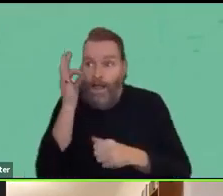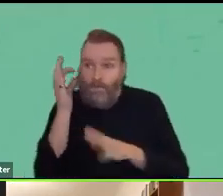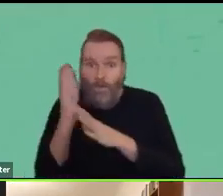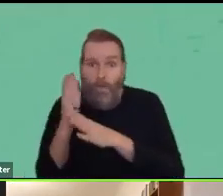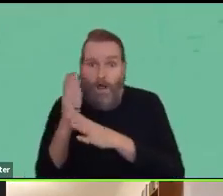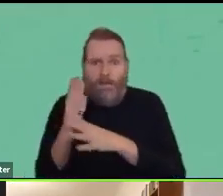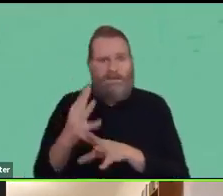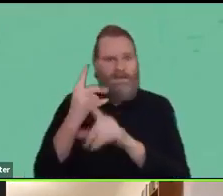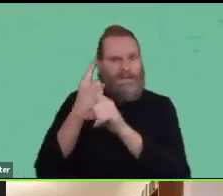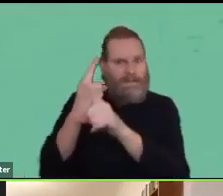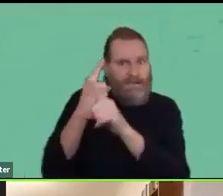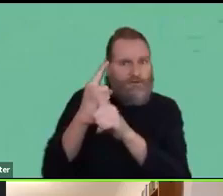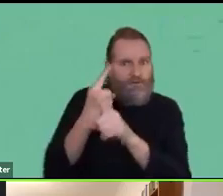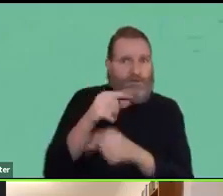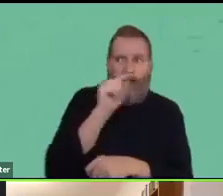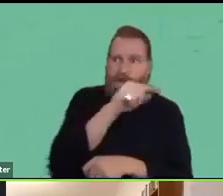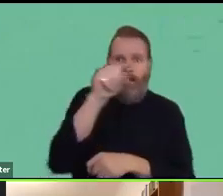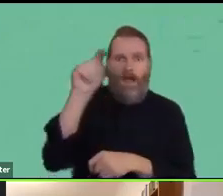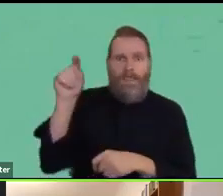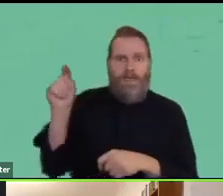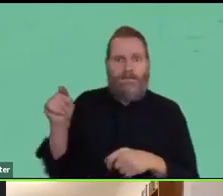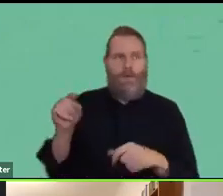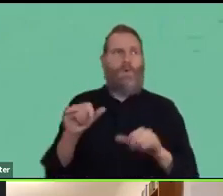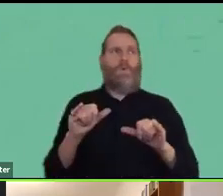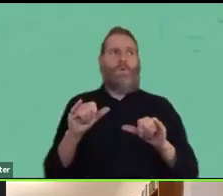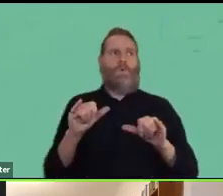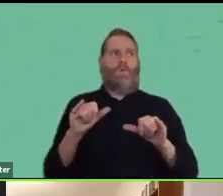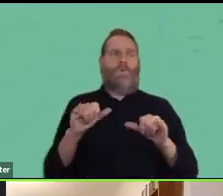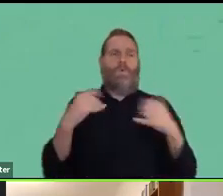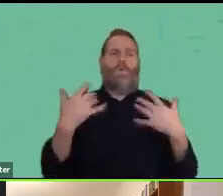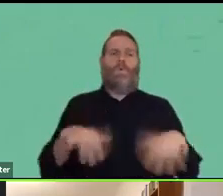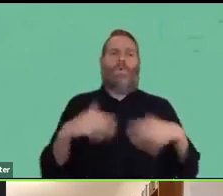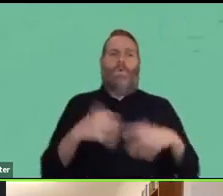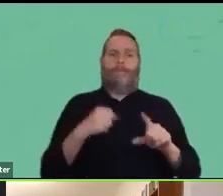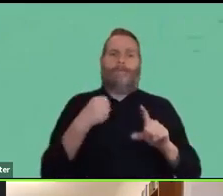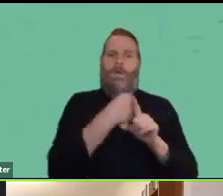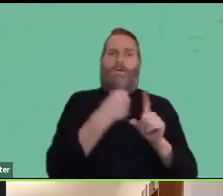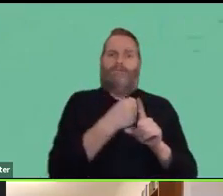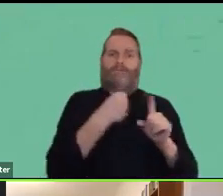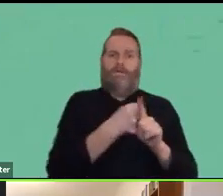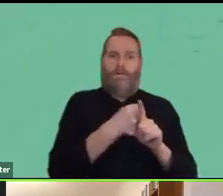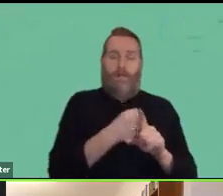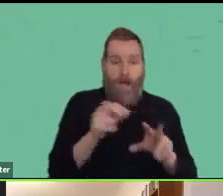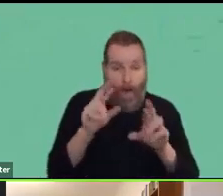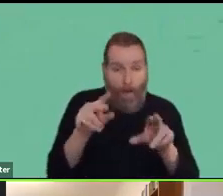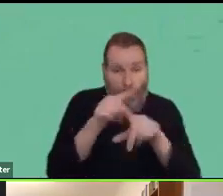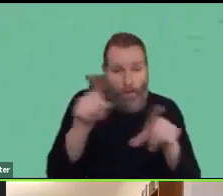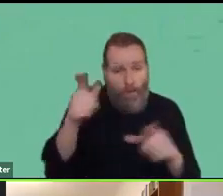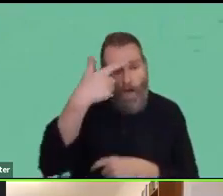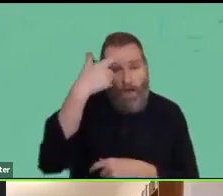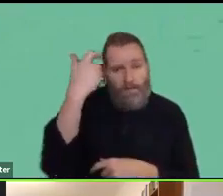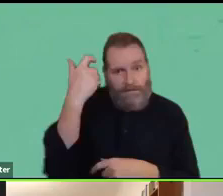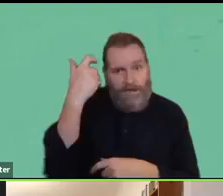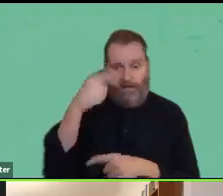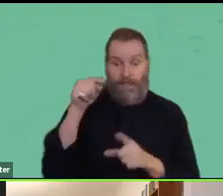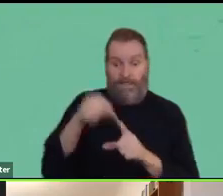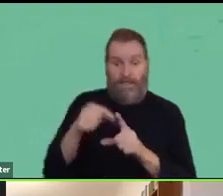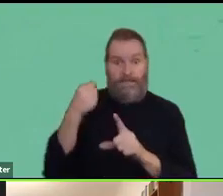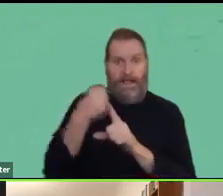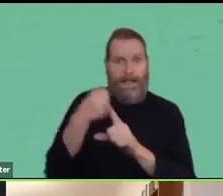then all of that with bells on really Fran so yeah you know I hope people can see from that this is a campaign that first of all has to involve everyone